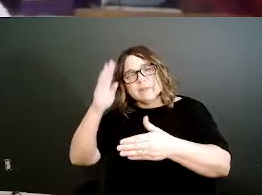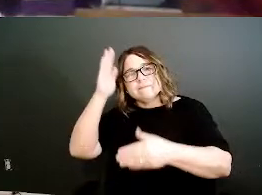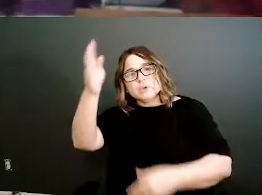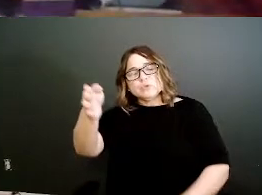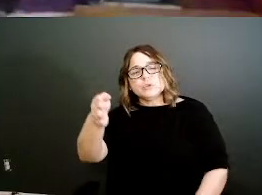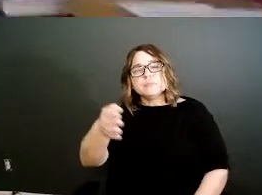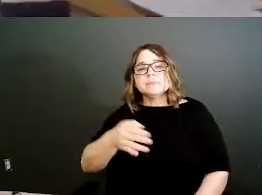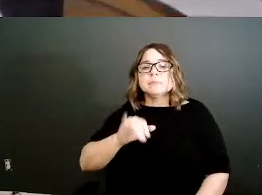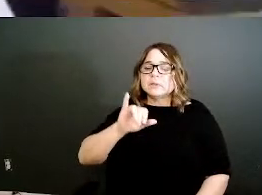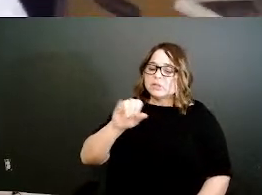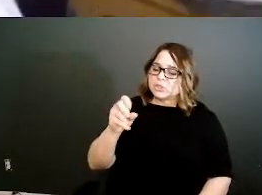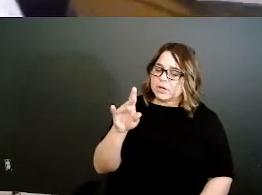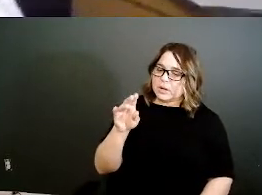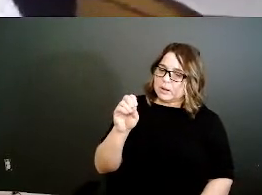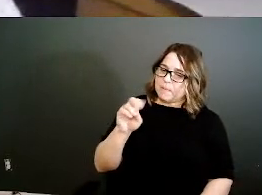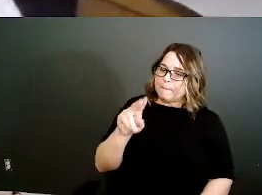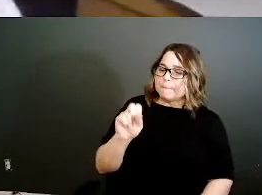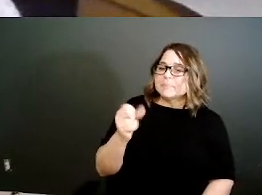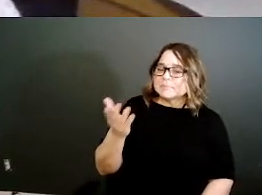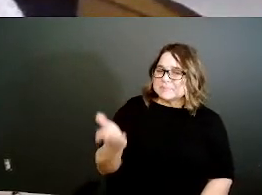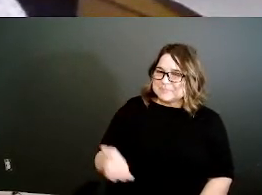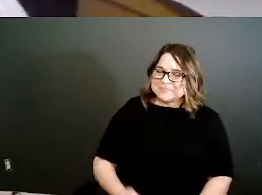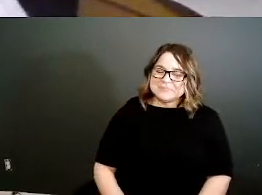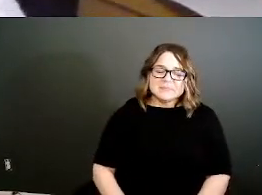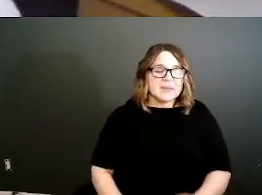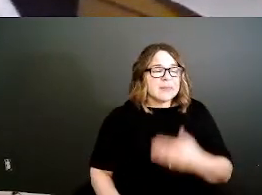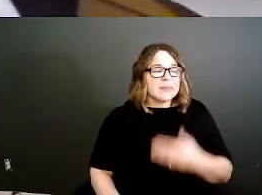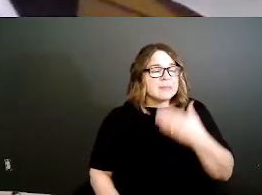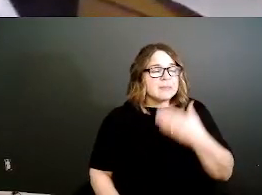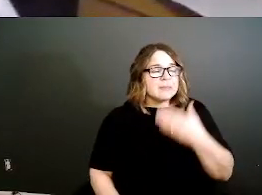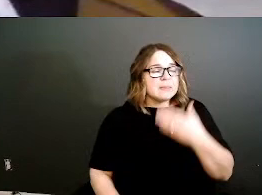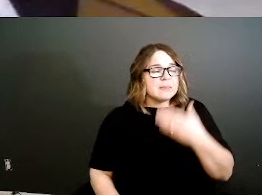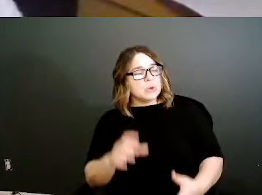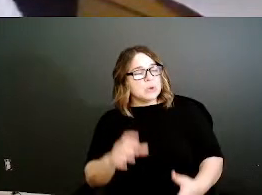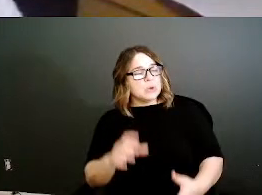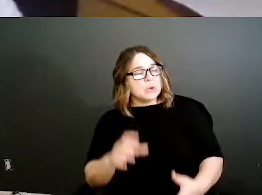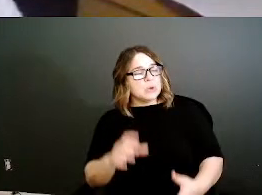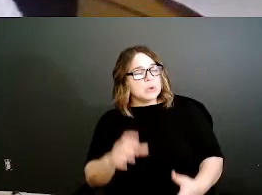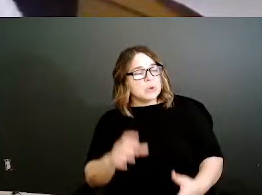STAFF AND OUR COUNCIL STAFFS AND CERTAINLY